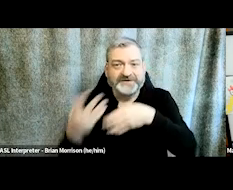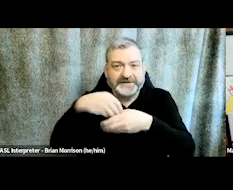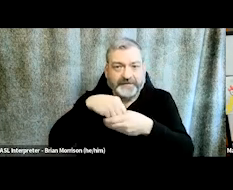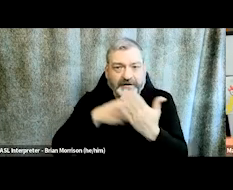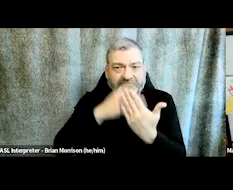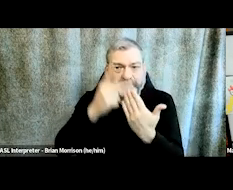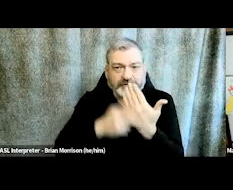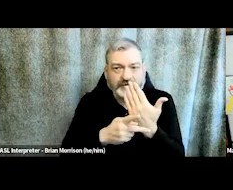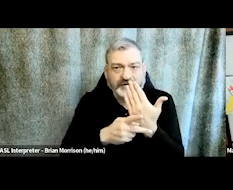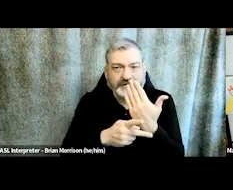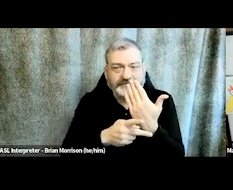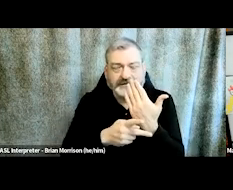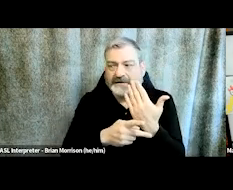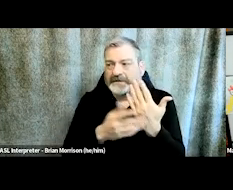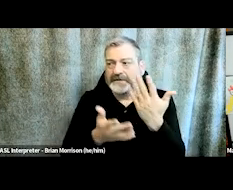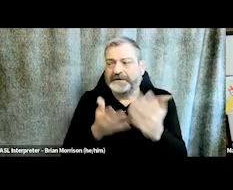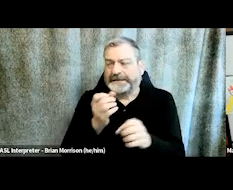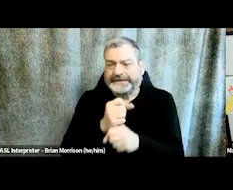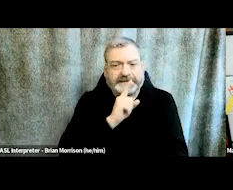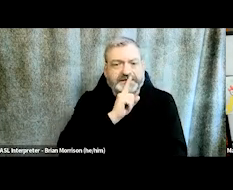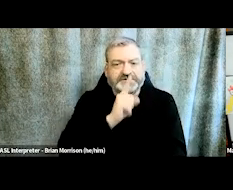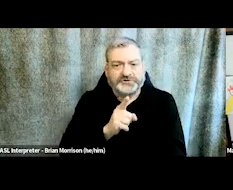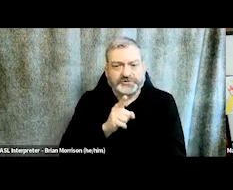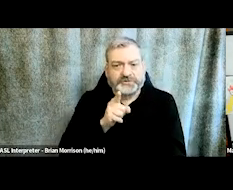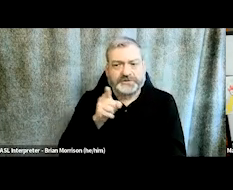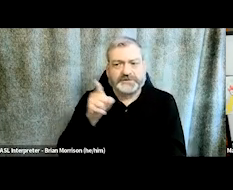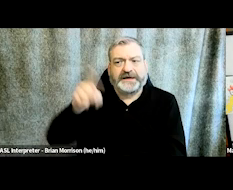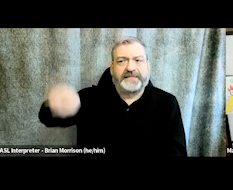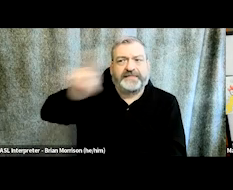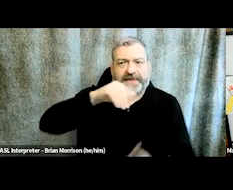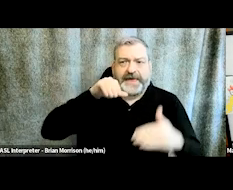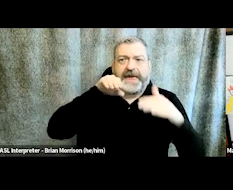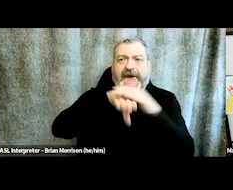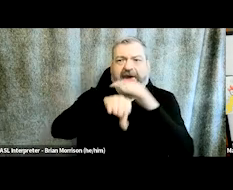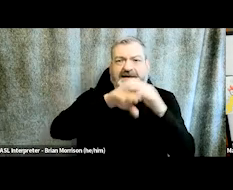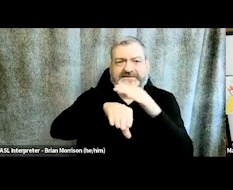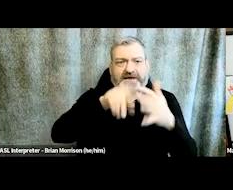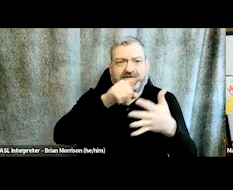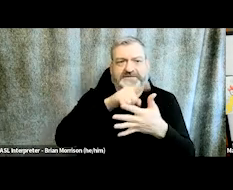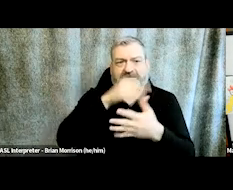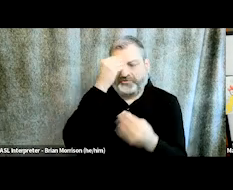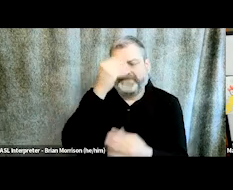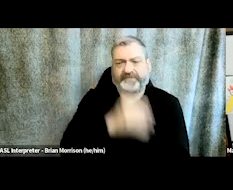and making sure that they have access to that information is really important.